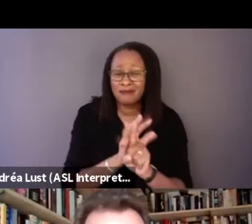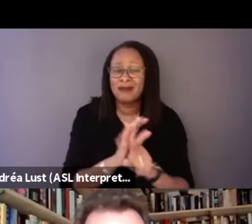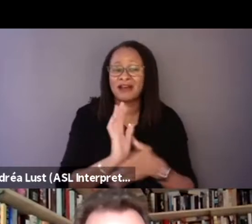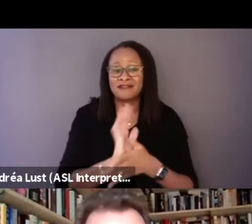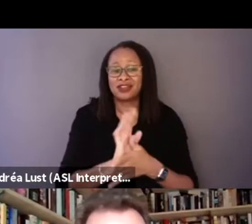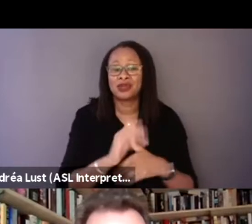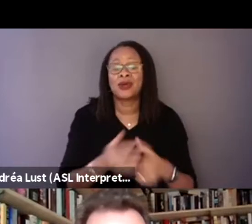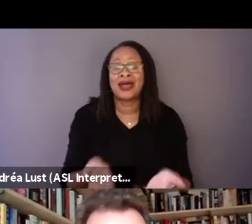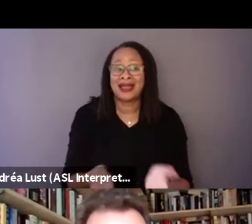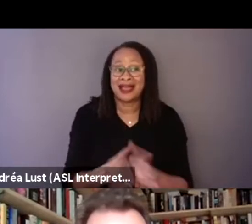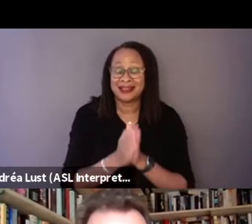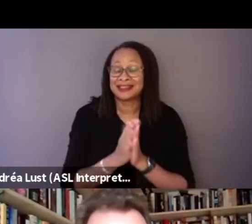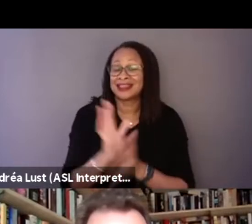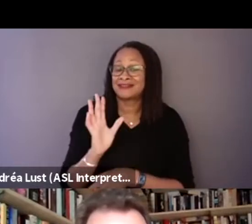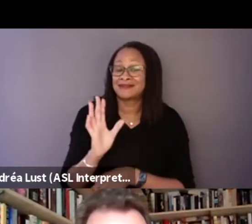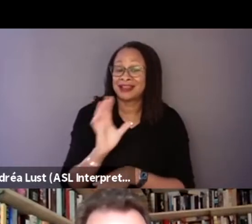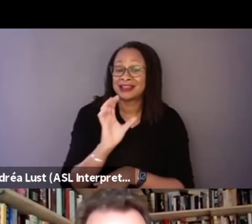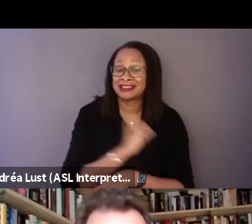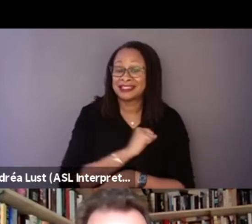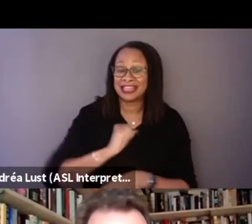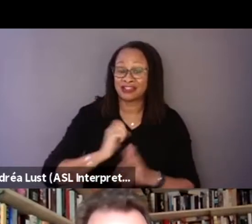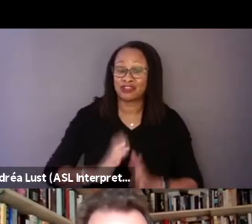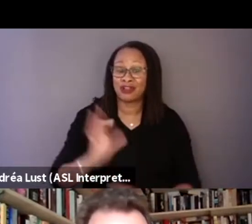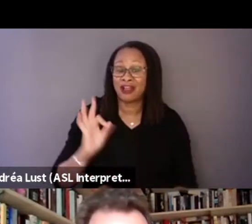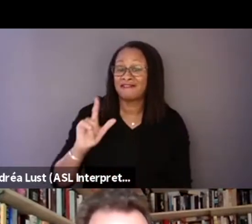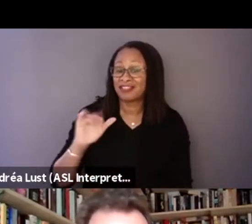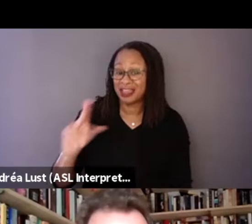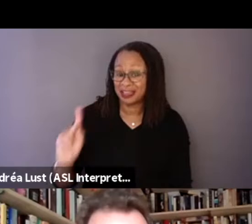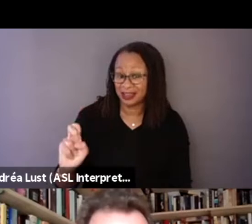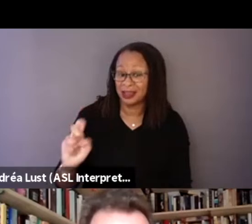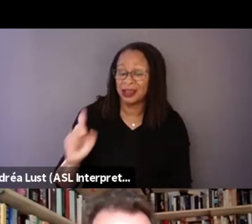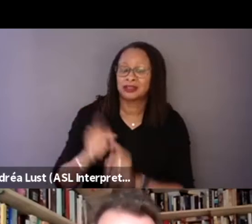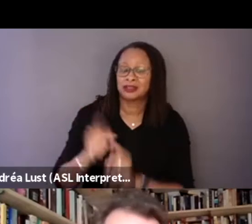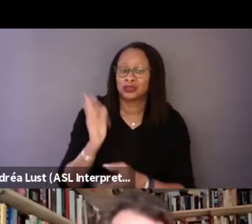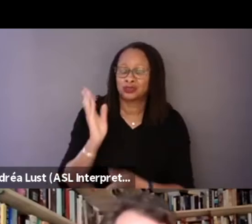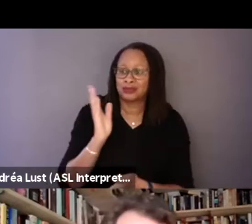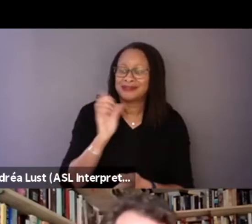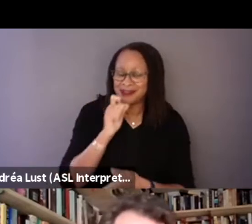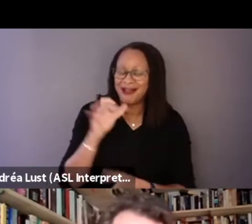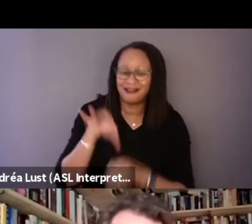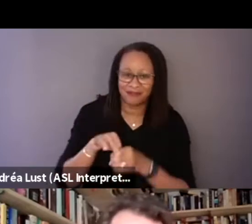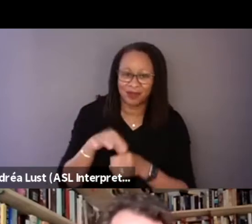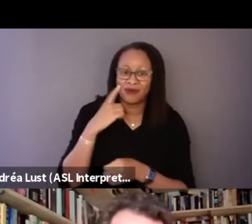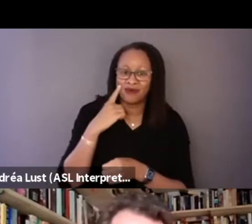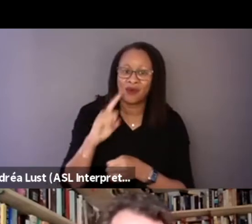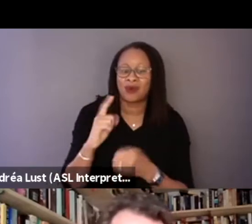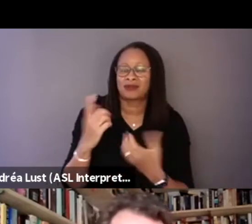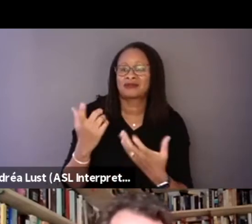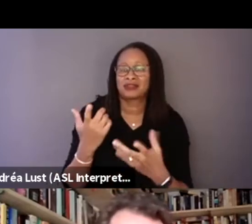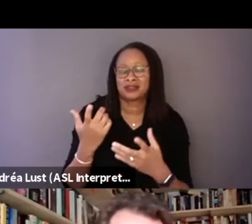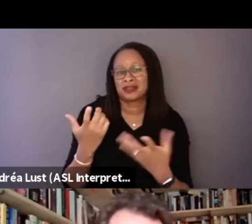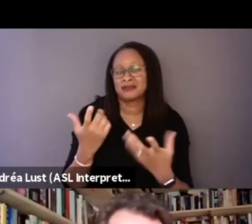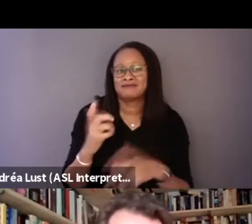a short fundraising video for basically a nonprofit. But when I flew out to meet Ady in Santa Barbara,